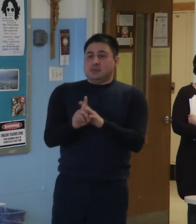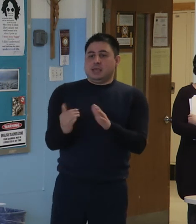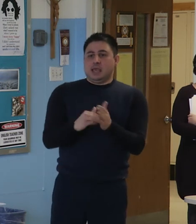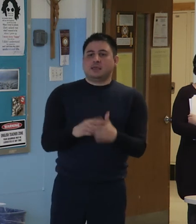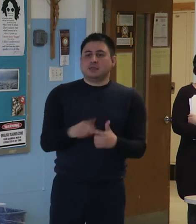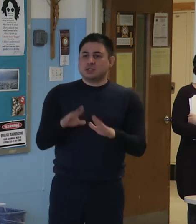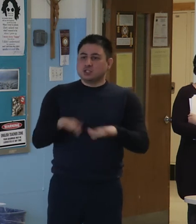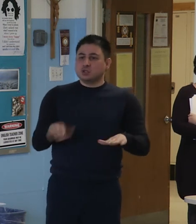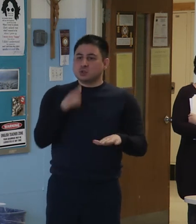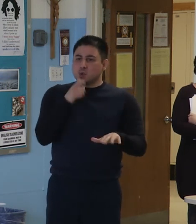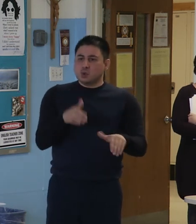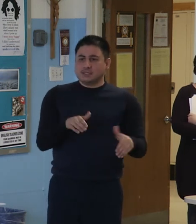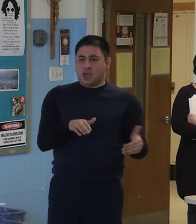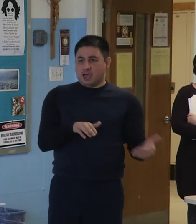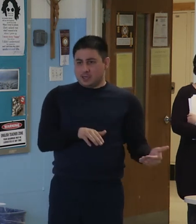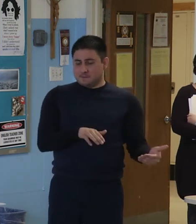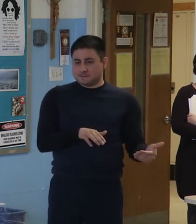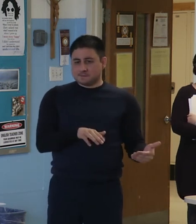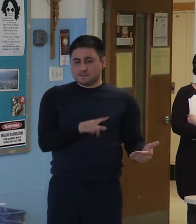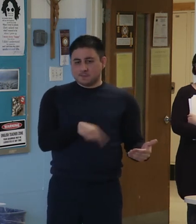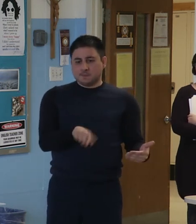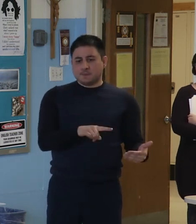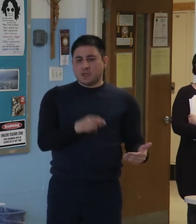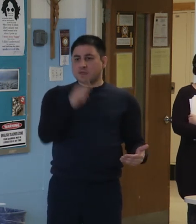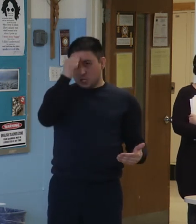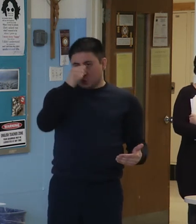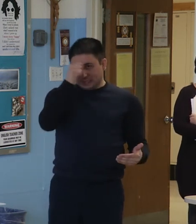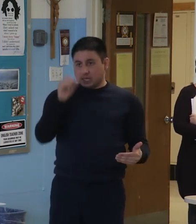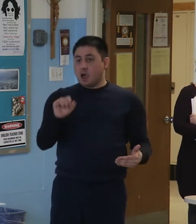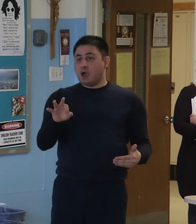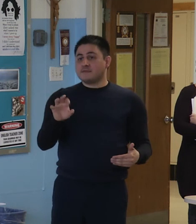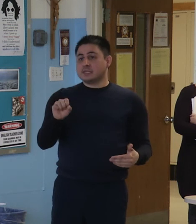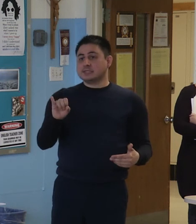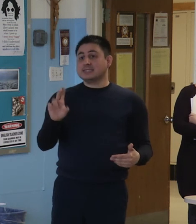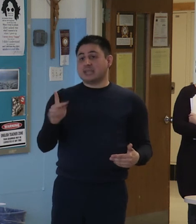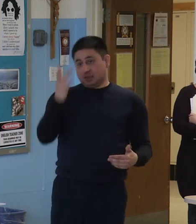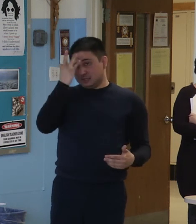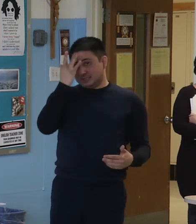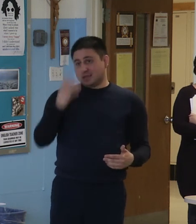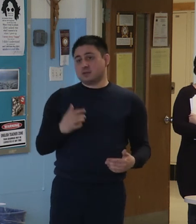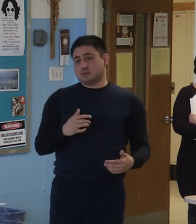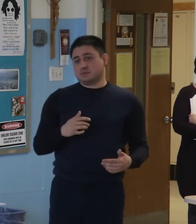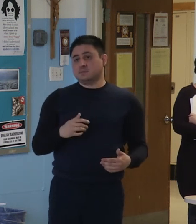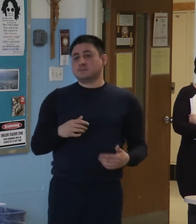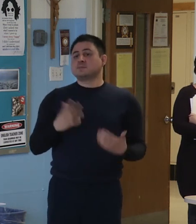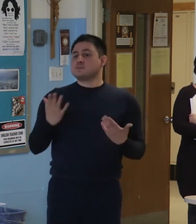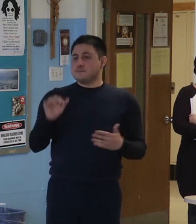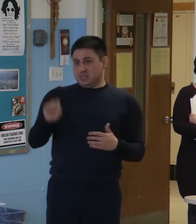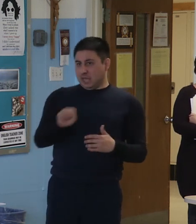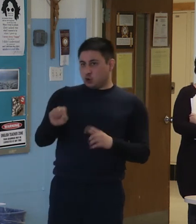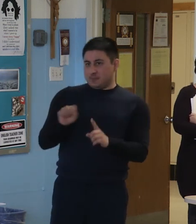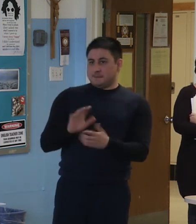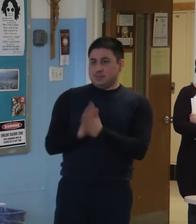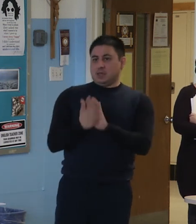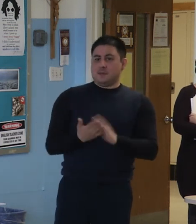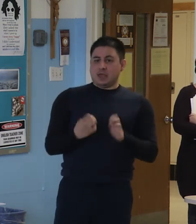were dying, was the Anointing of the Sick, and creating an effort there with the